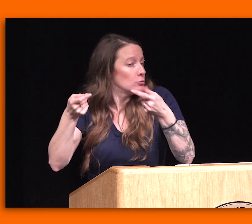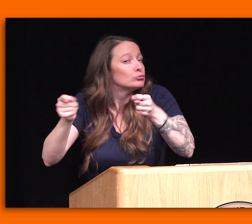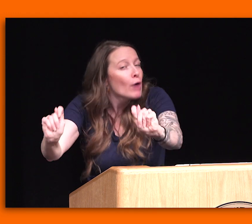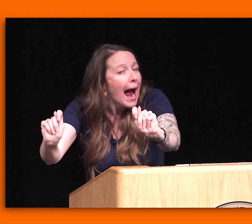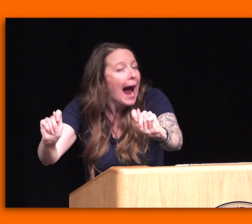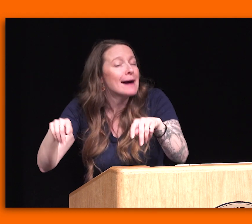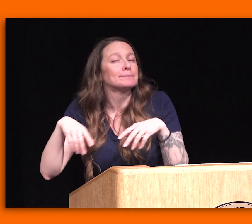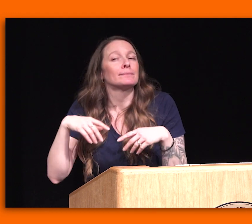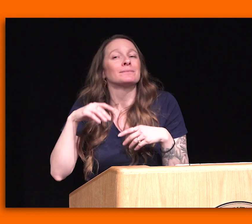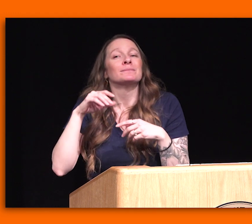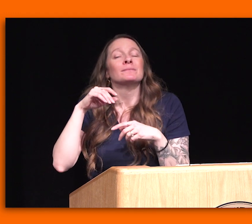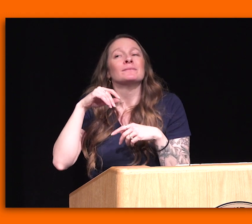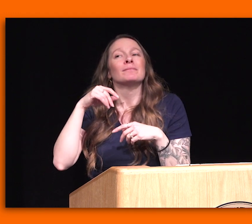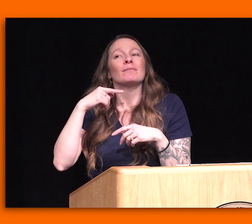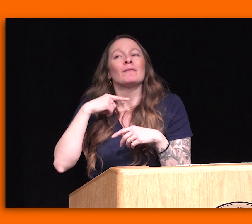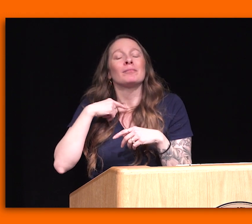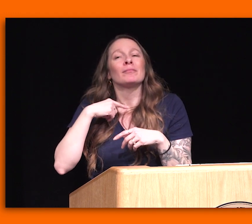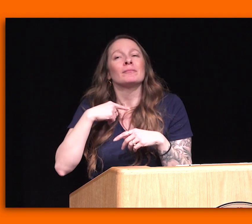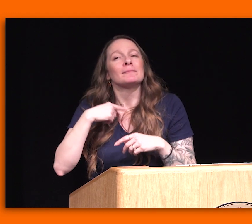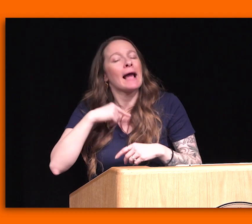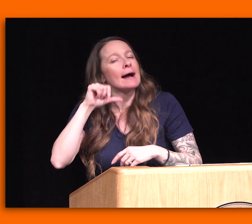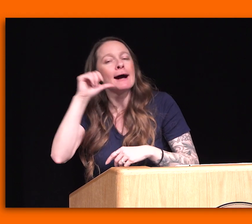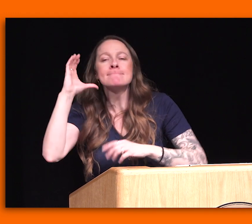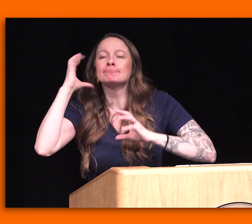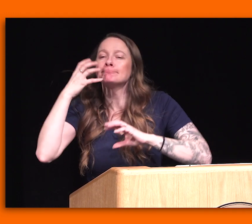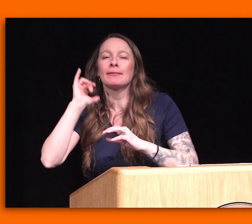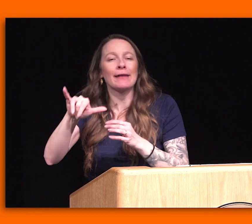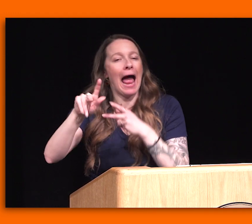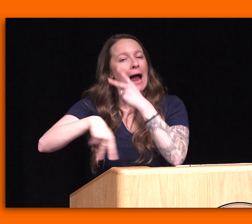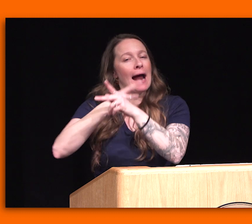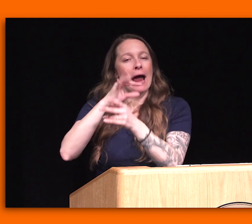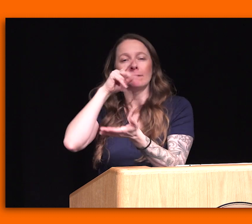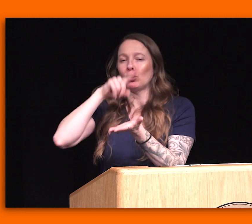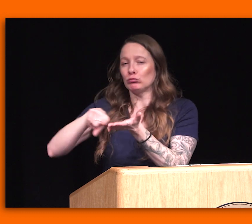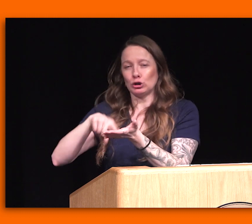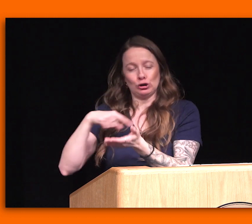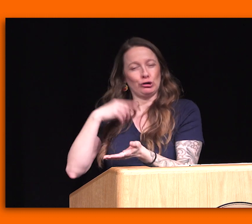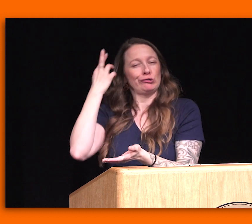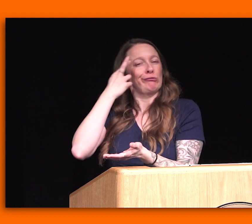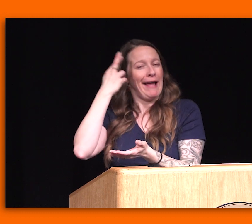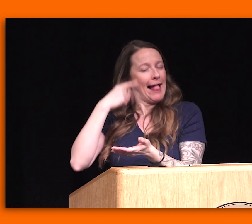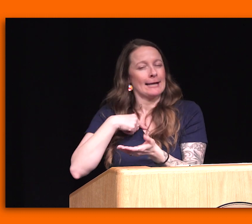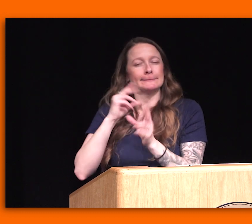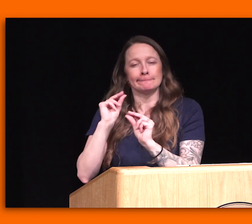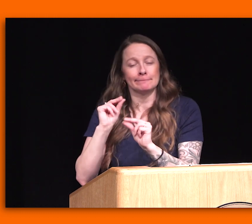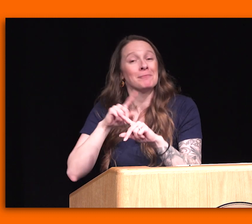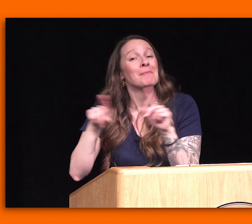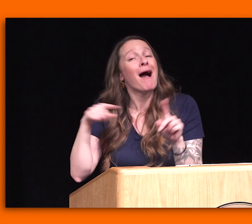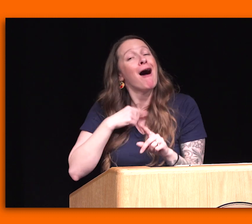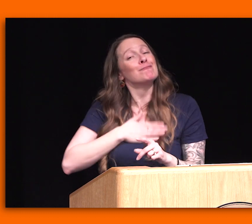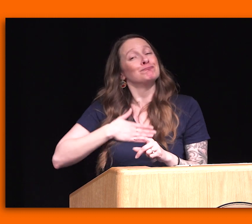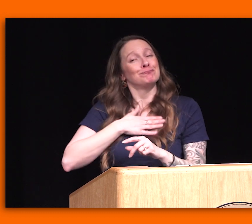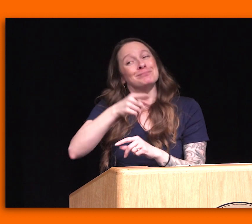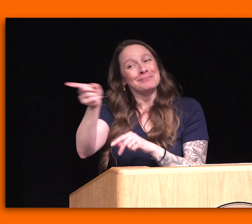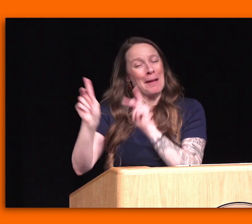but I wanted to go ahead and give it a try just to see. And I realized that I-- I didn't really enjoy that type of research so much,